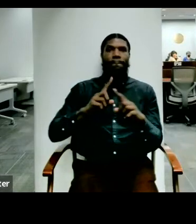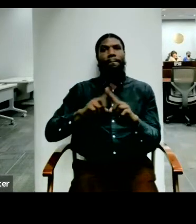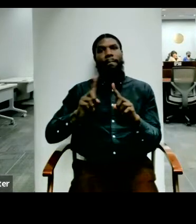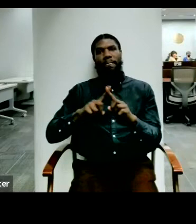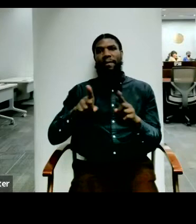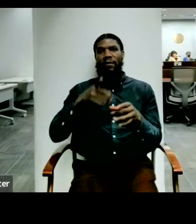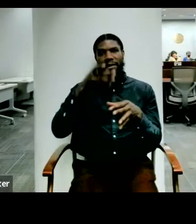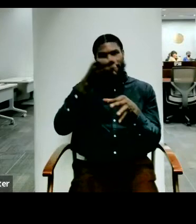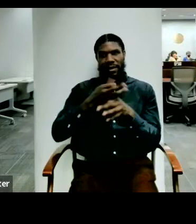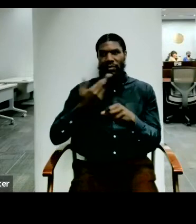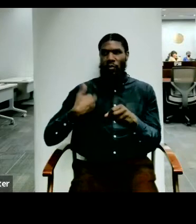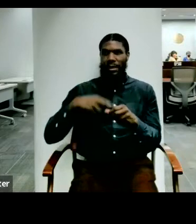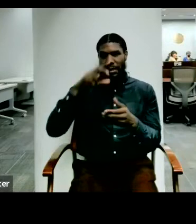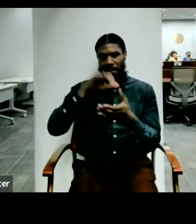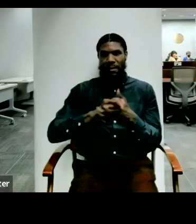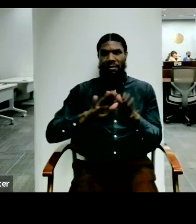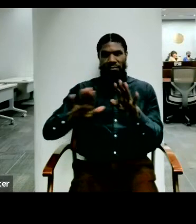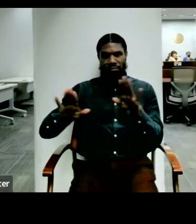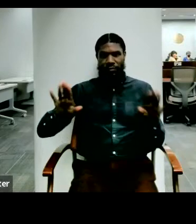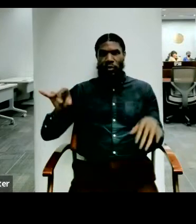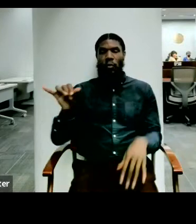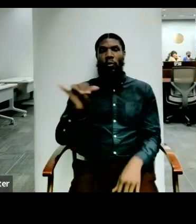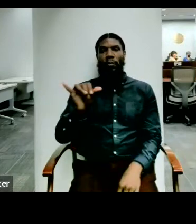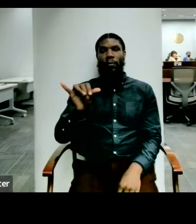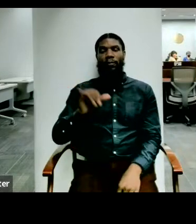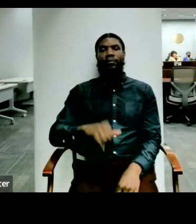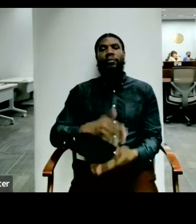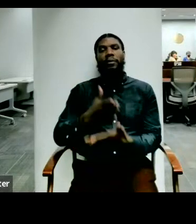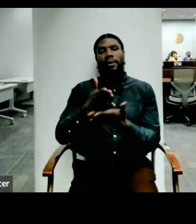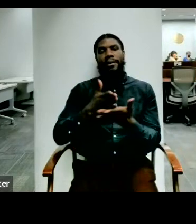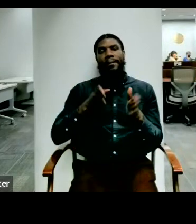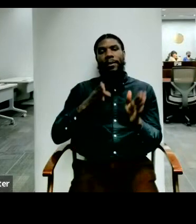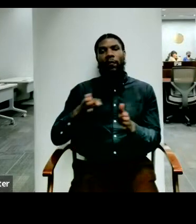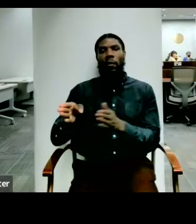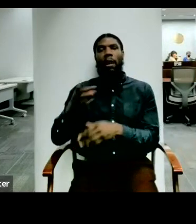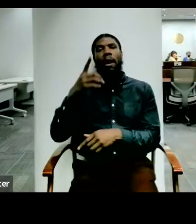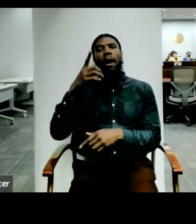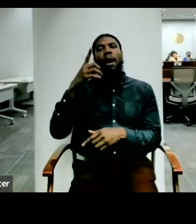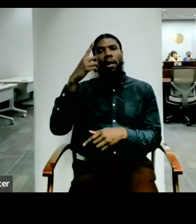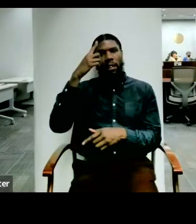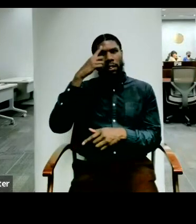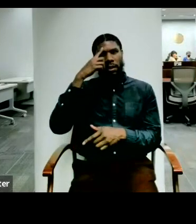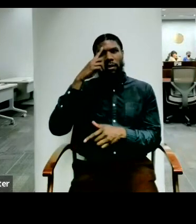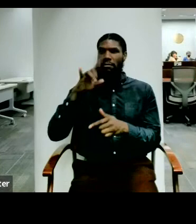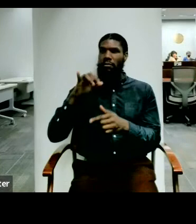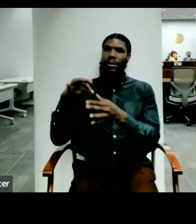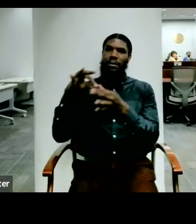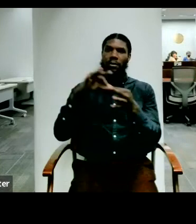well. We have had individuals, I think this kind of goes to a broader point that I would